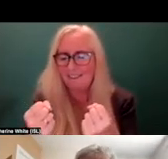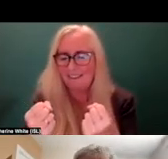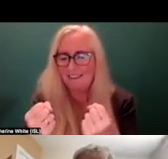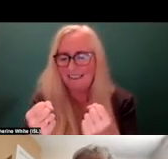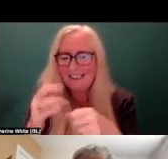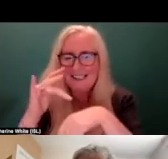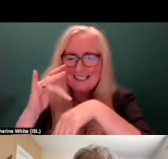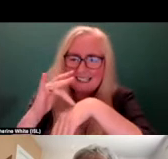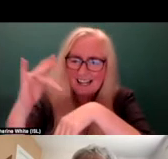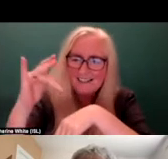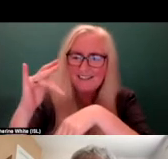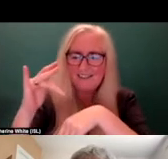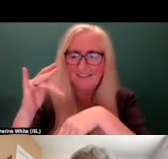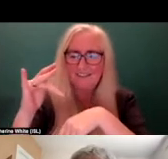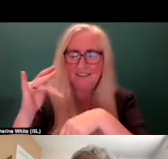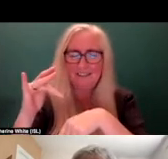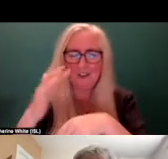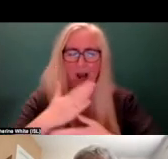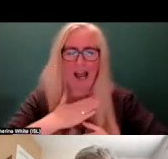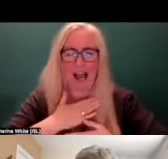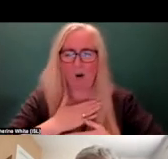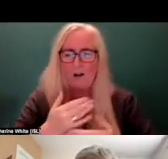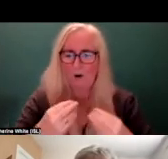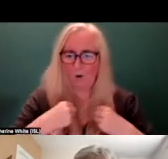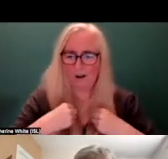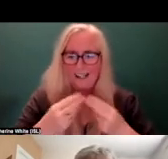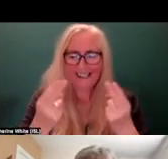we also have to be sensitive to our human and spiritual needs.